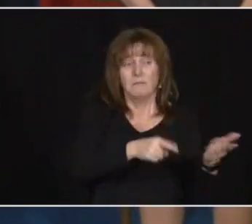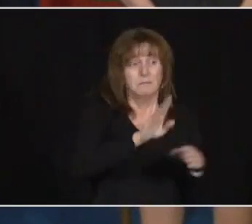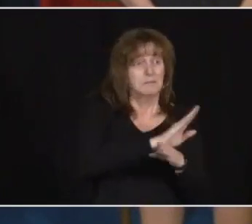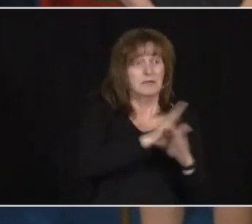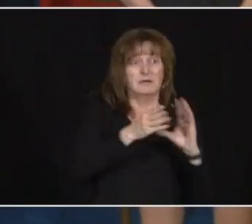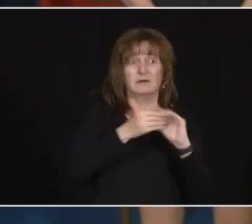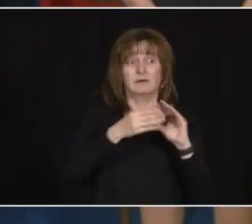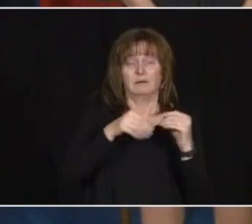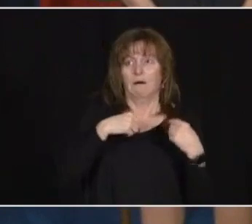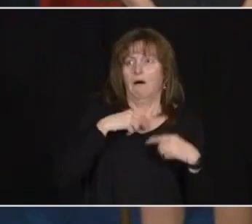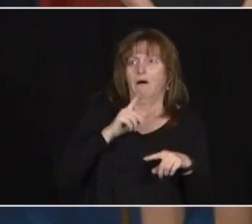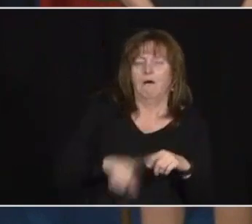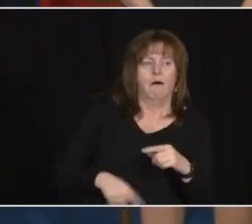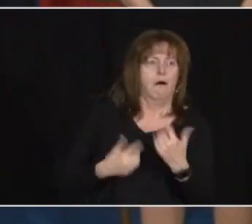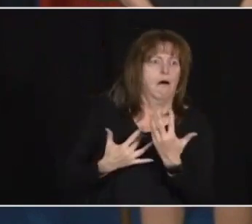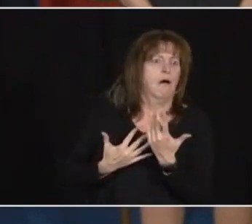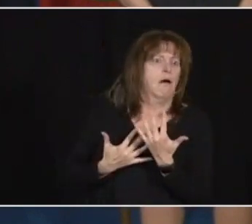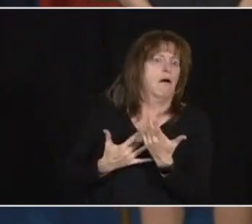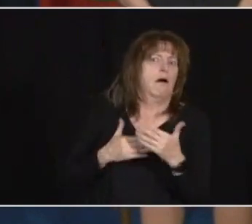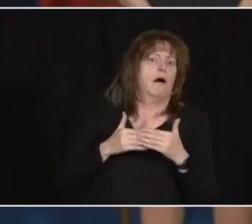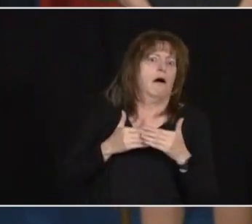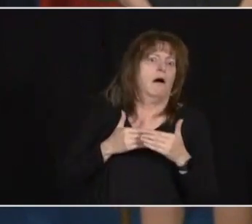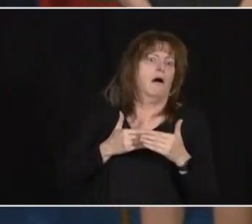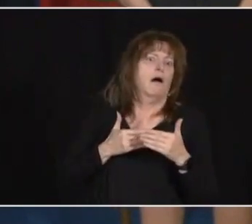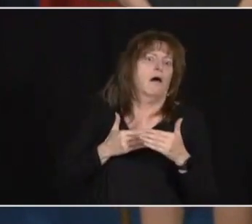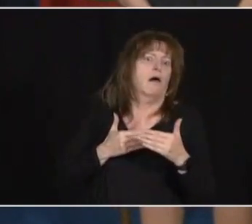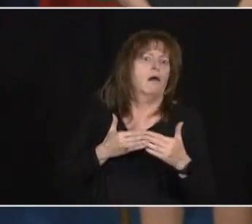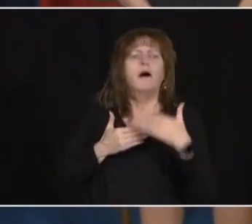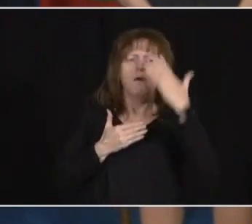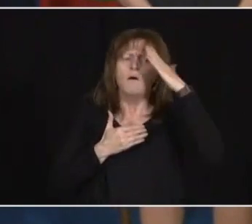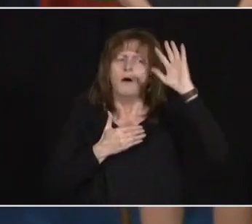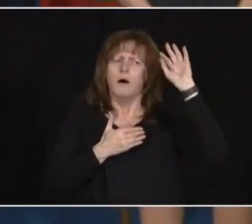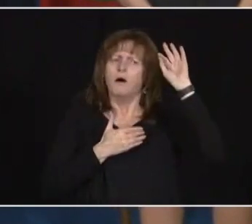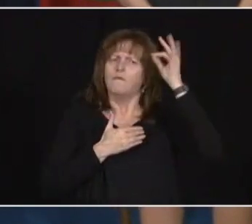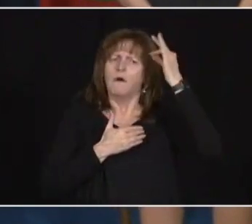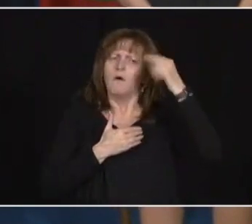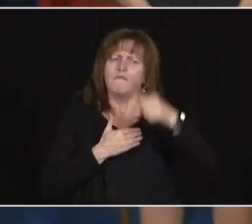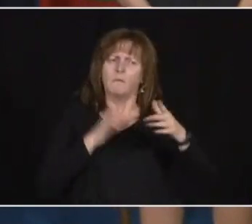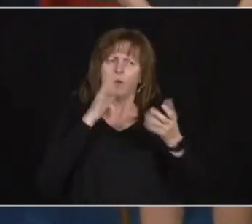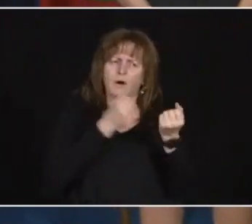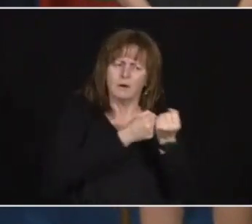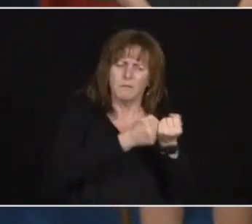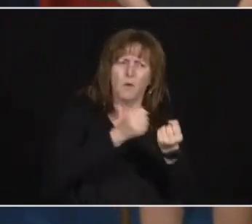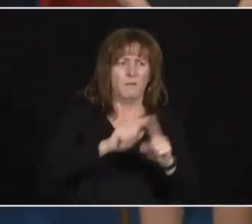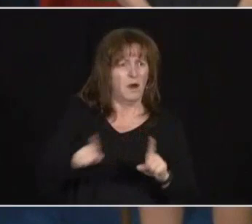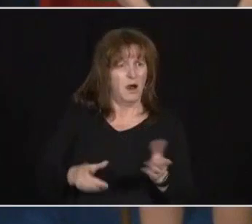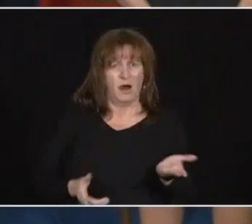can't hold on, even with the federal support and they're struggling. In the meantime